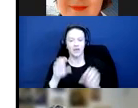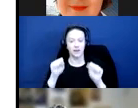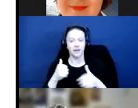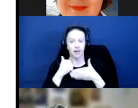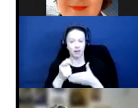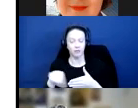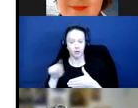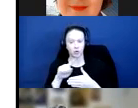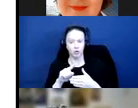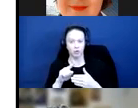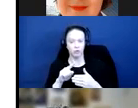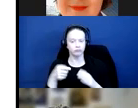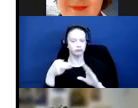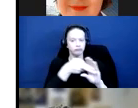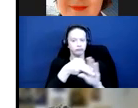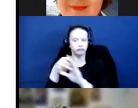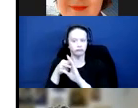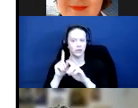to the rulemaking committees as well.